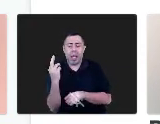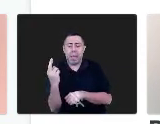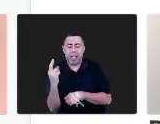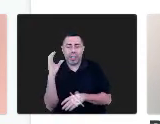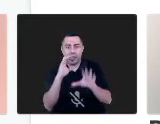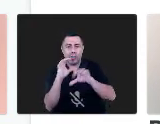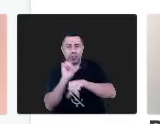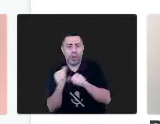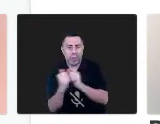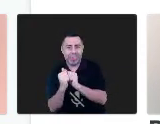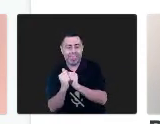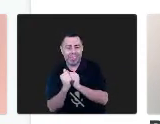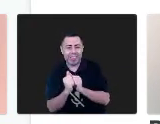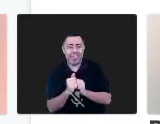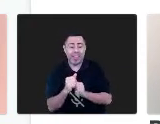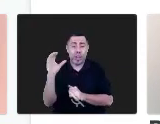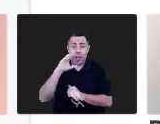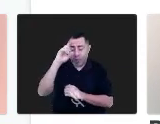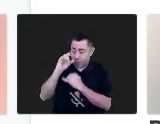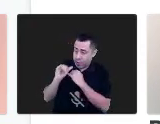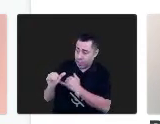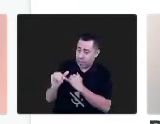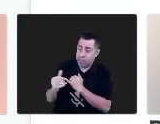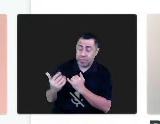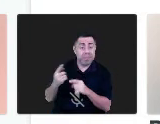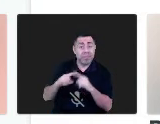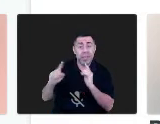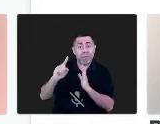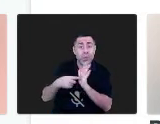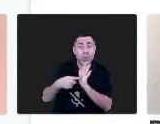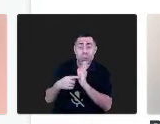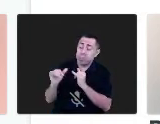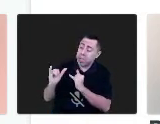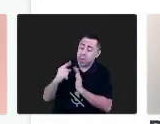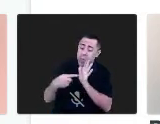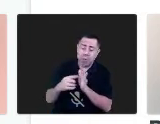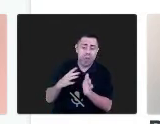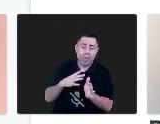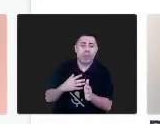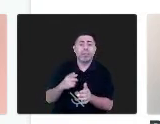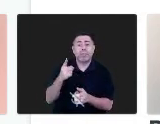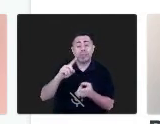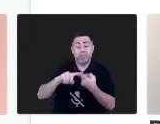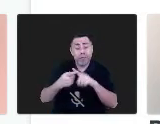through the same thing i didn't have the same role but even the same role um you know reach out to your friends you probably have a job that's also a friend that's also looking for a job